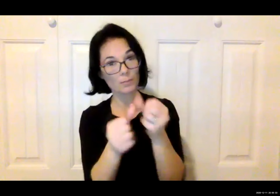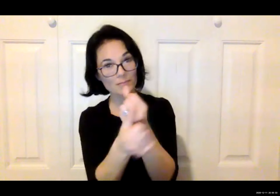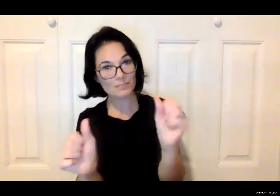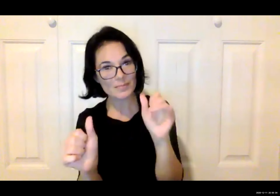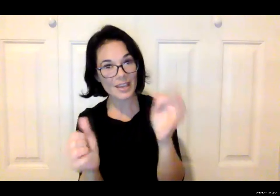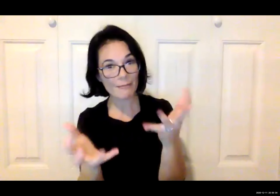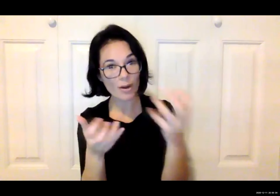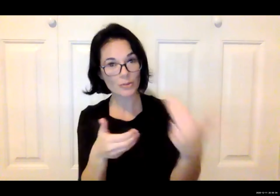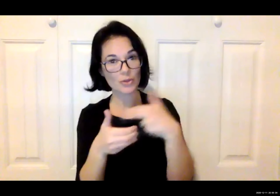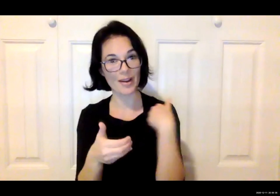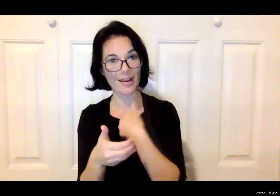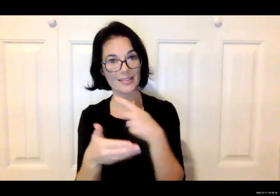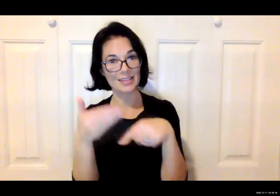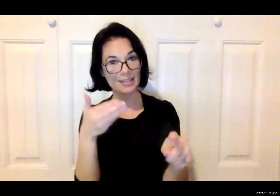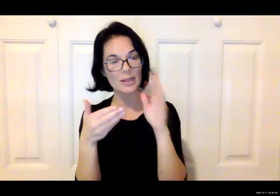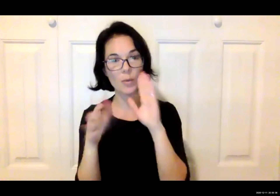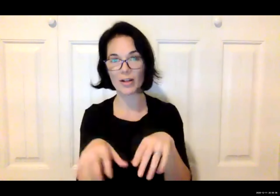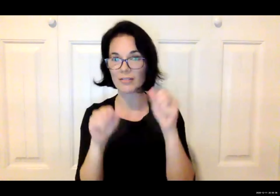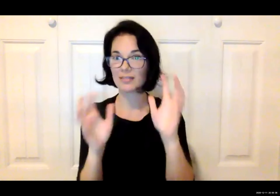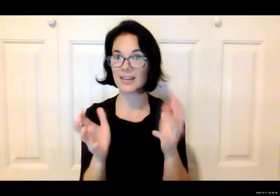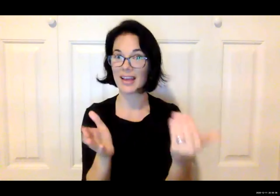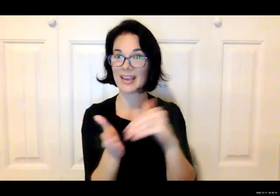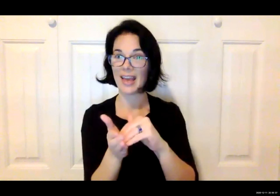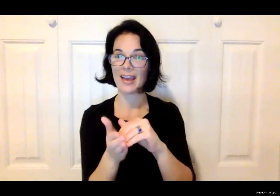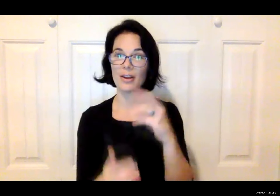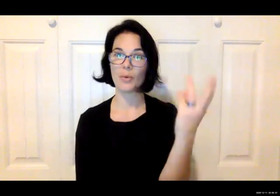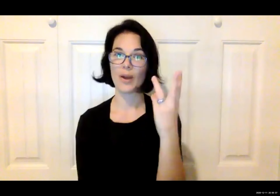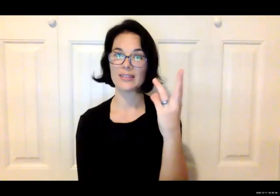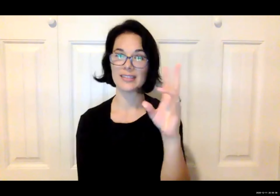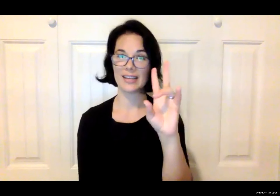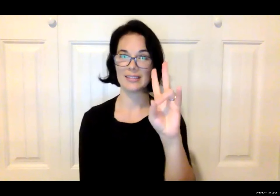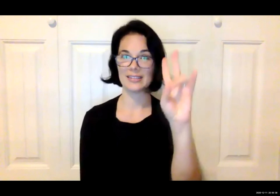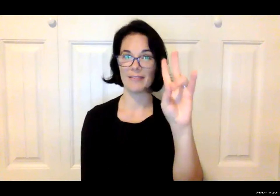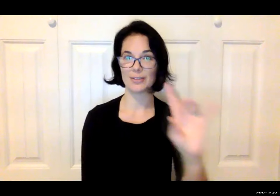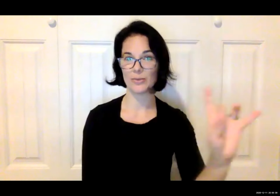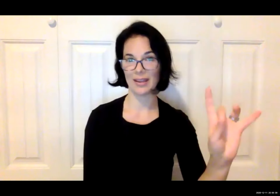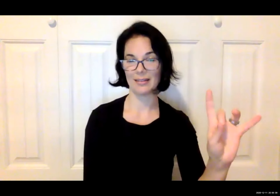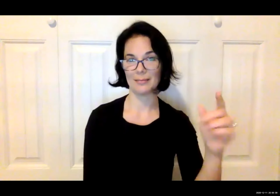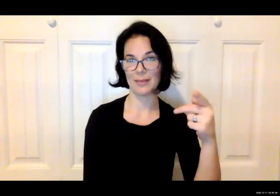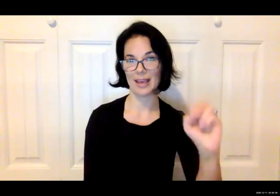Maybe Dominic can add more as I’m trying to look for more answers to the question.